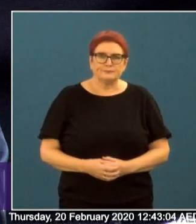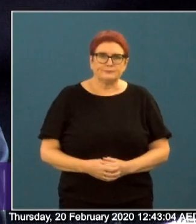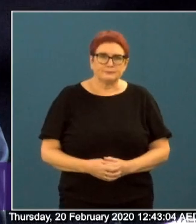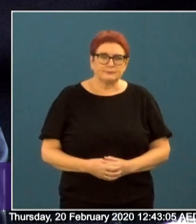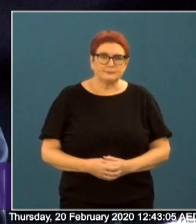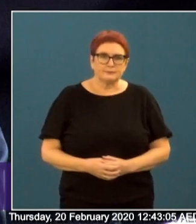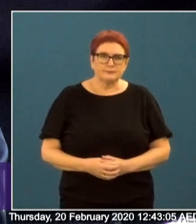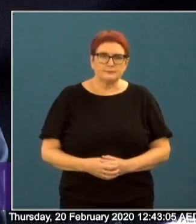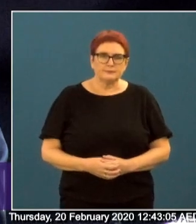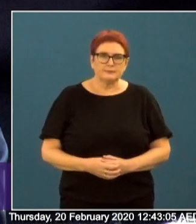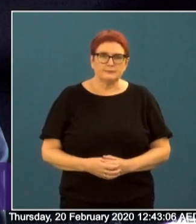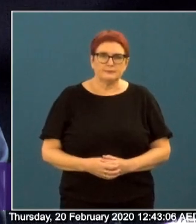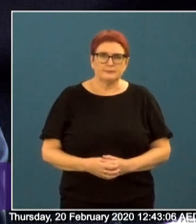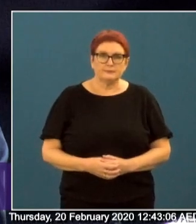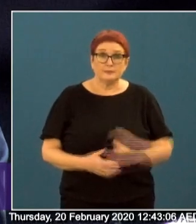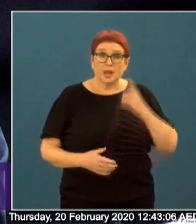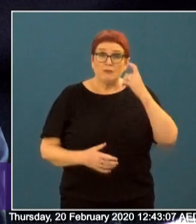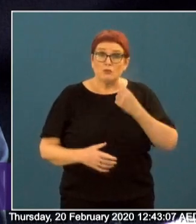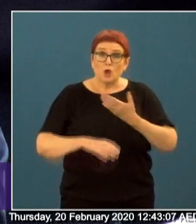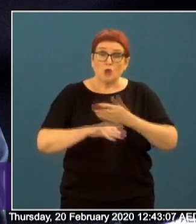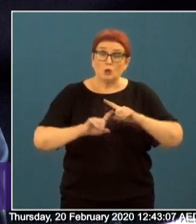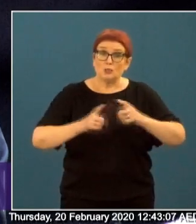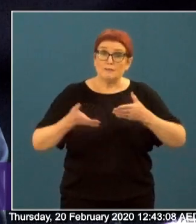that the models we adopt are evidence-based or,